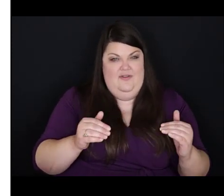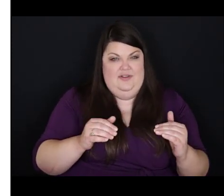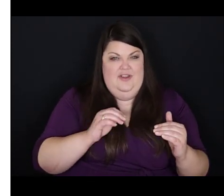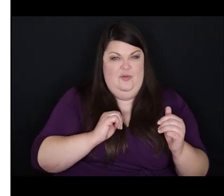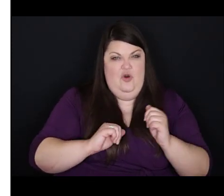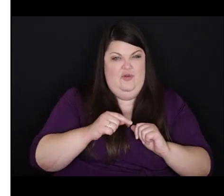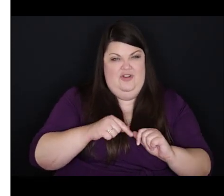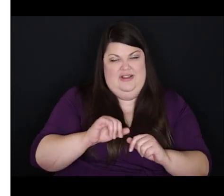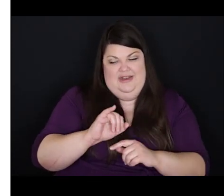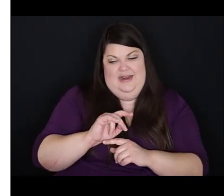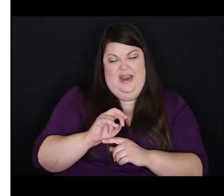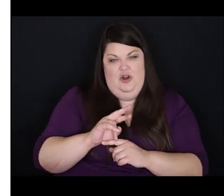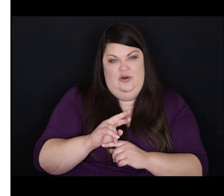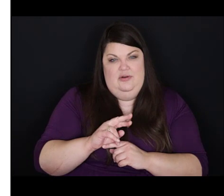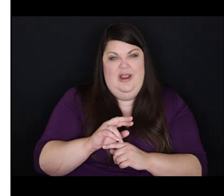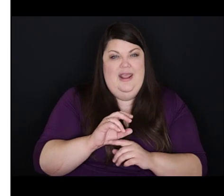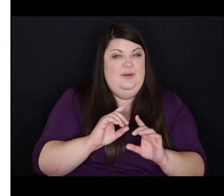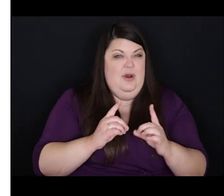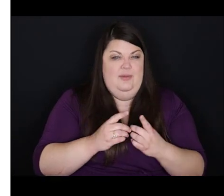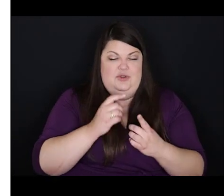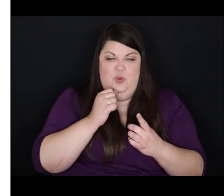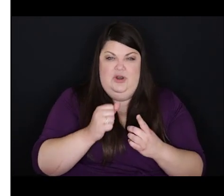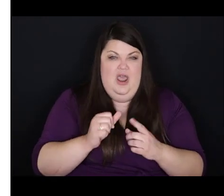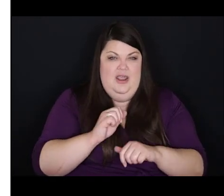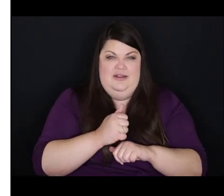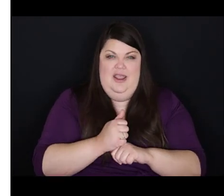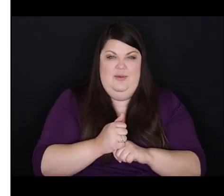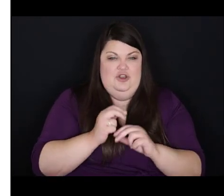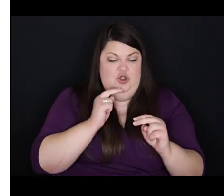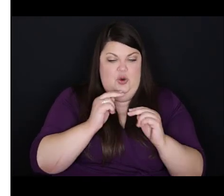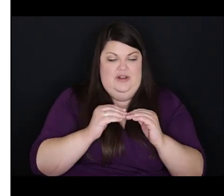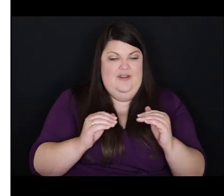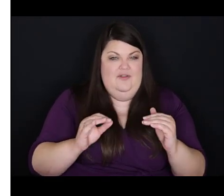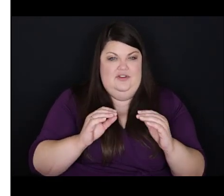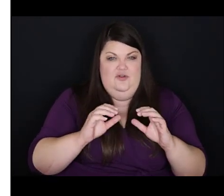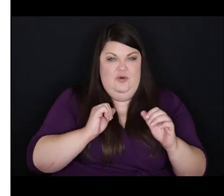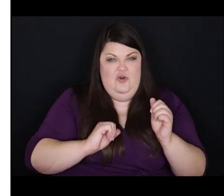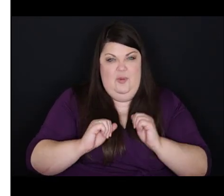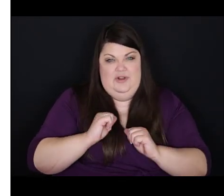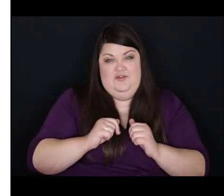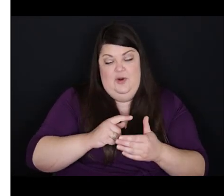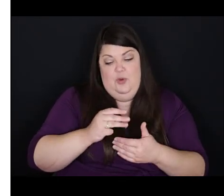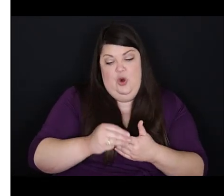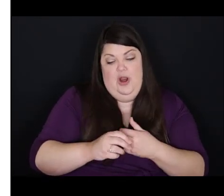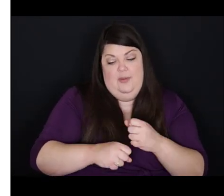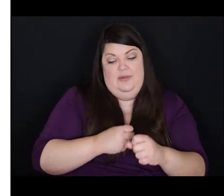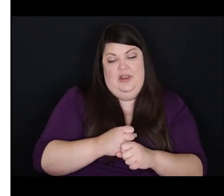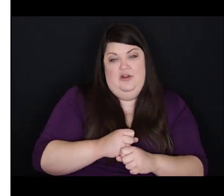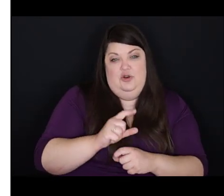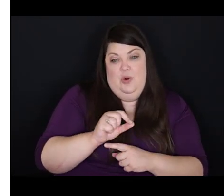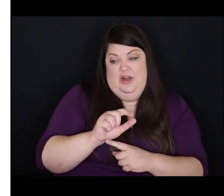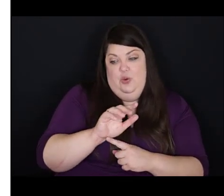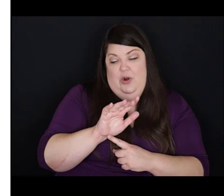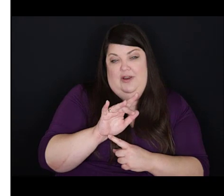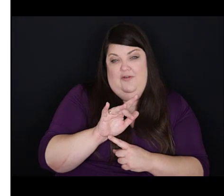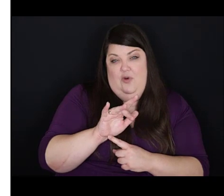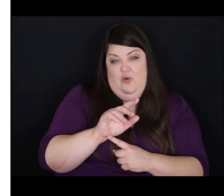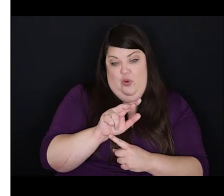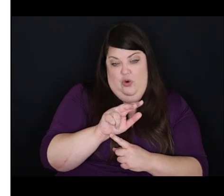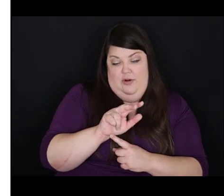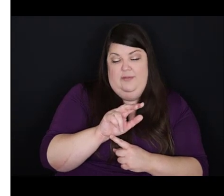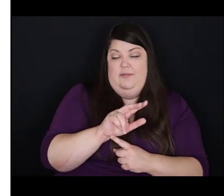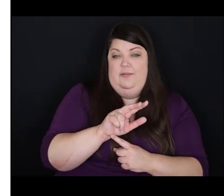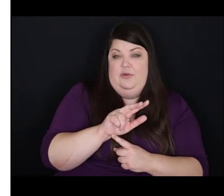departments will not establish negotiated levels of performance for program years 2024 and 2025.